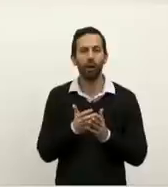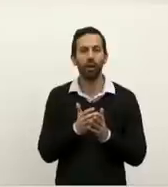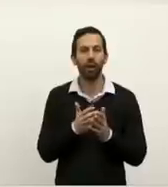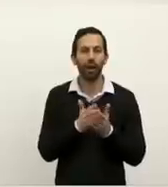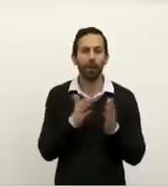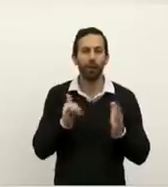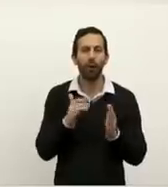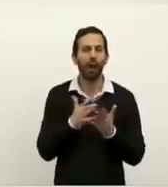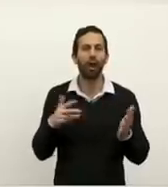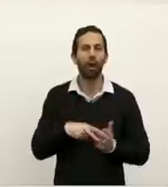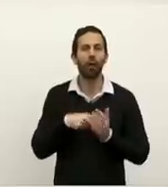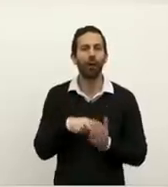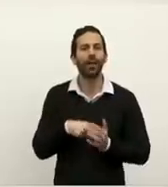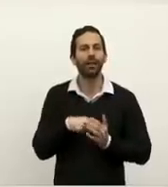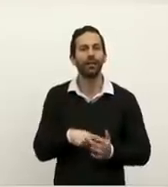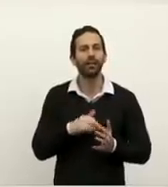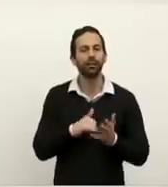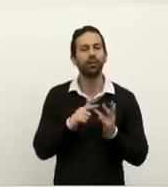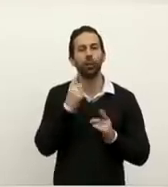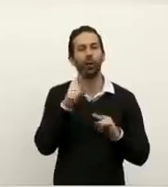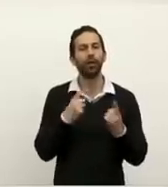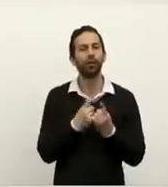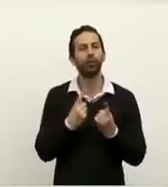So, one of the new things in that process we're trying to bring